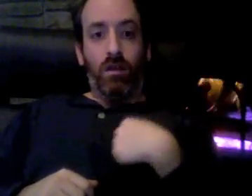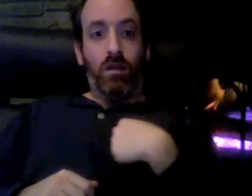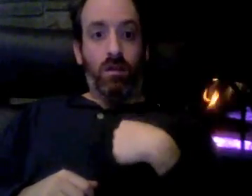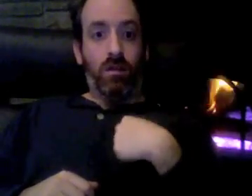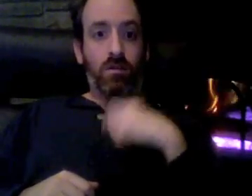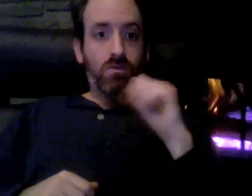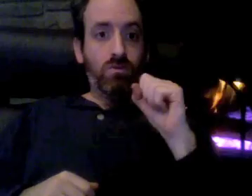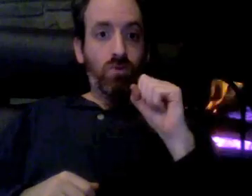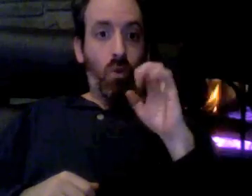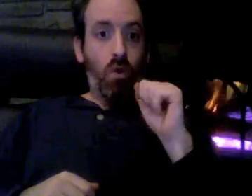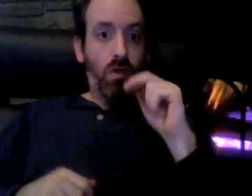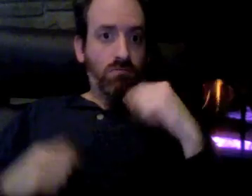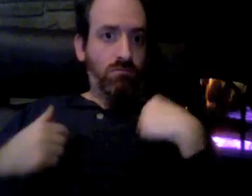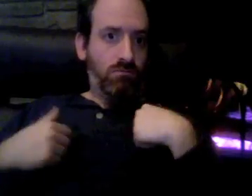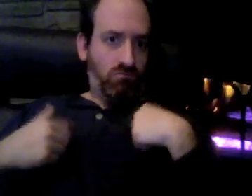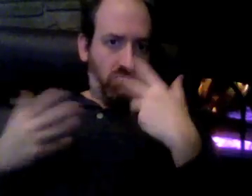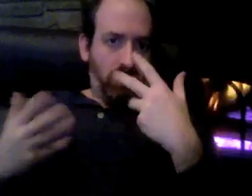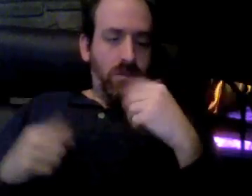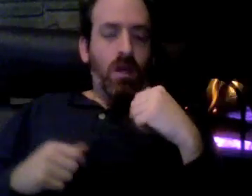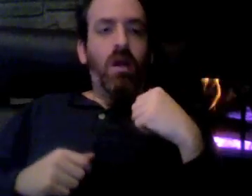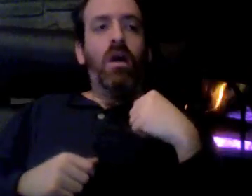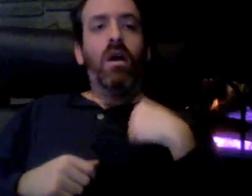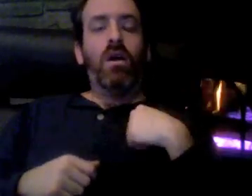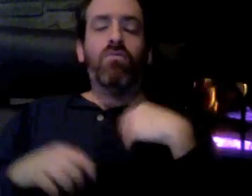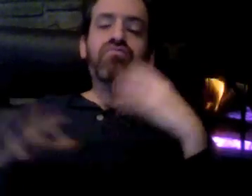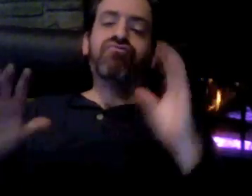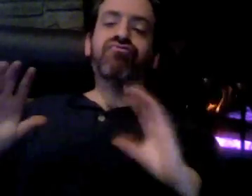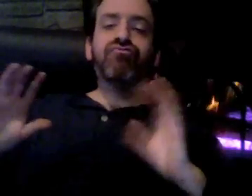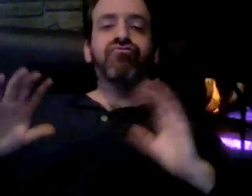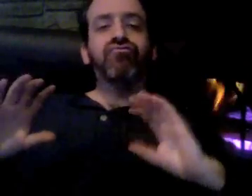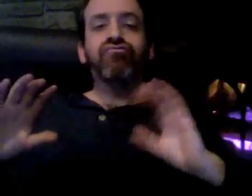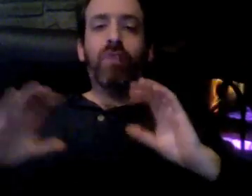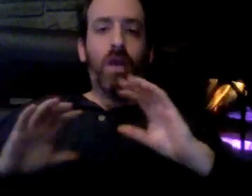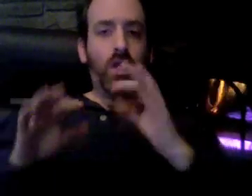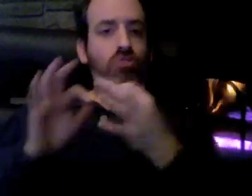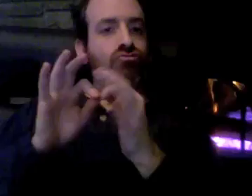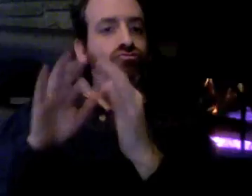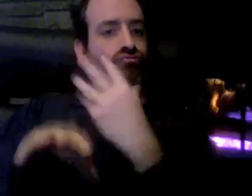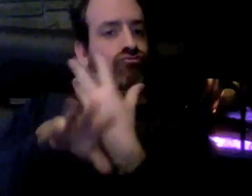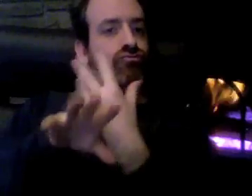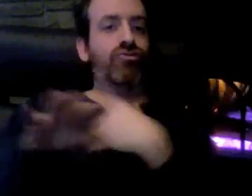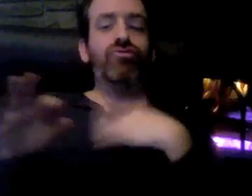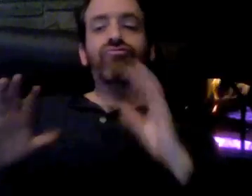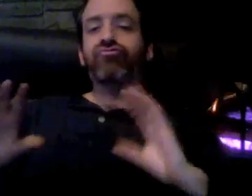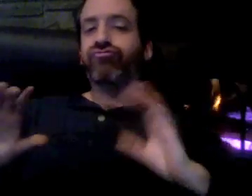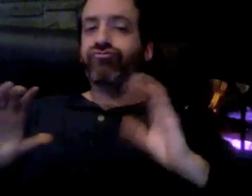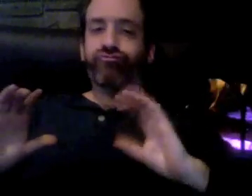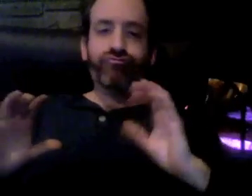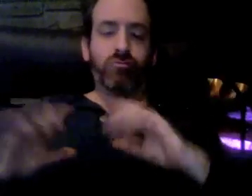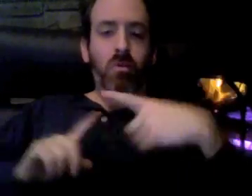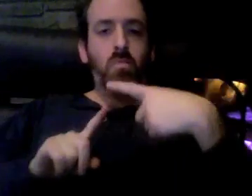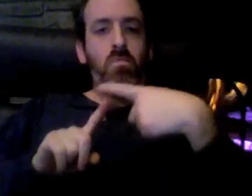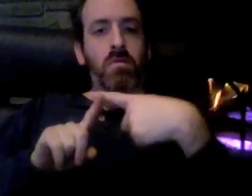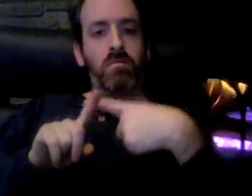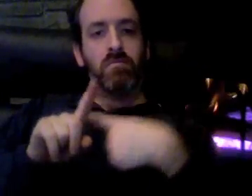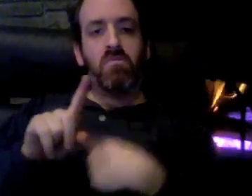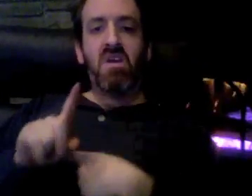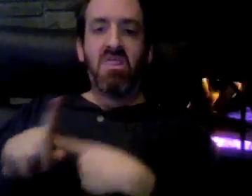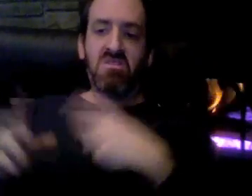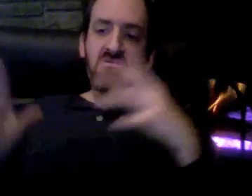Another possibility, I (Sean) use VRS for a month which produced approximately 500 minutes.